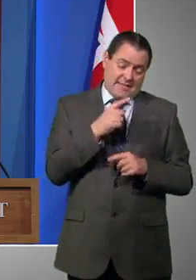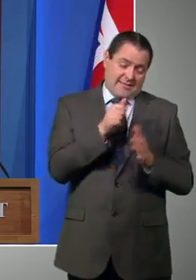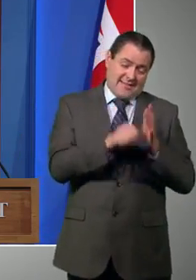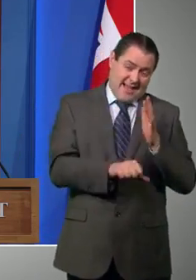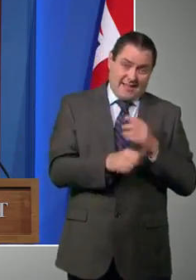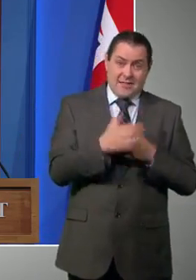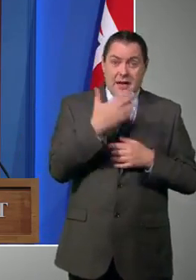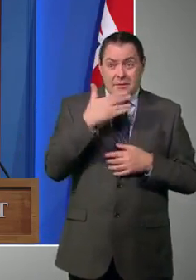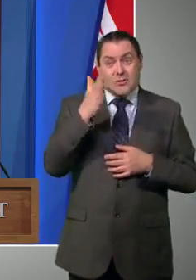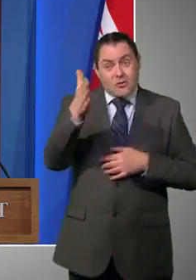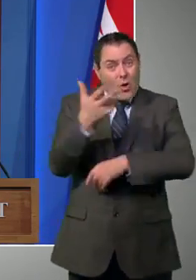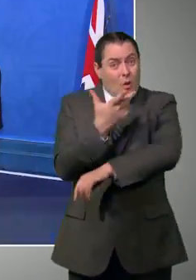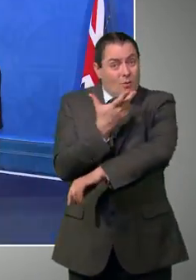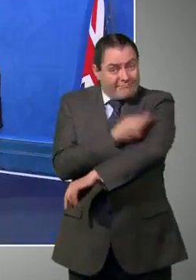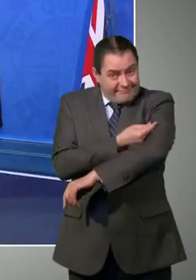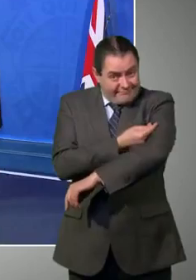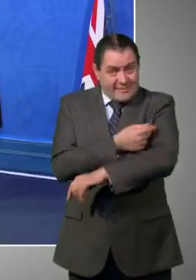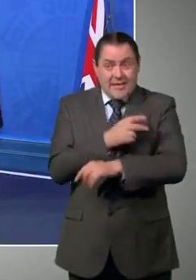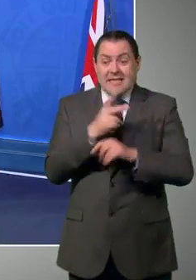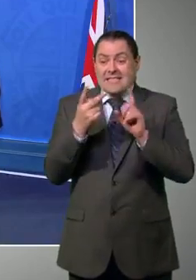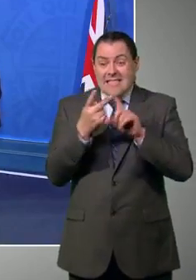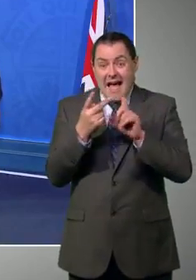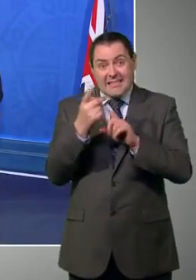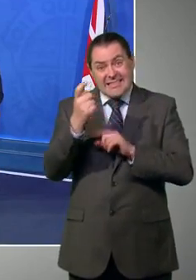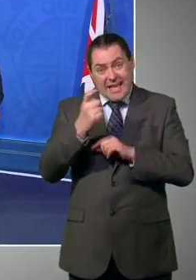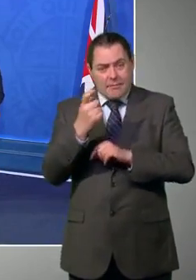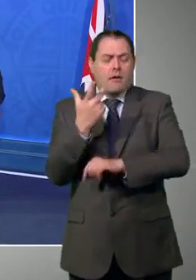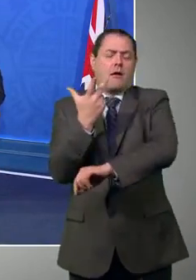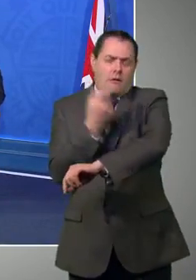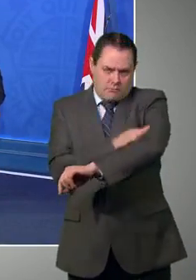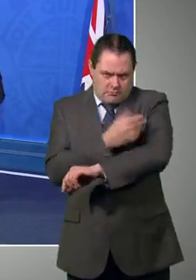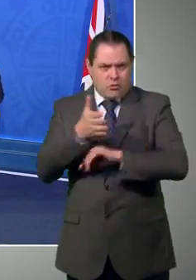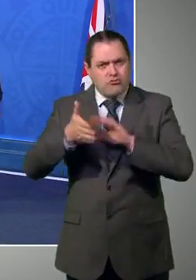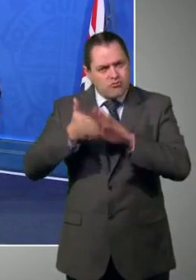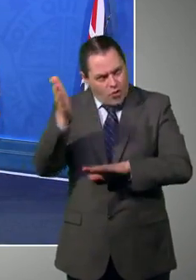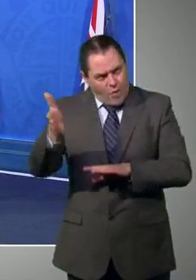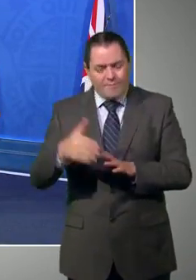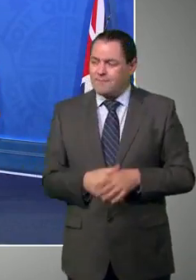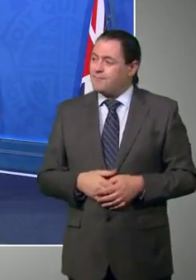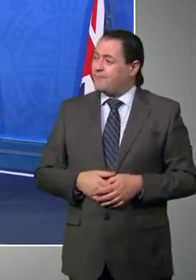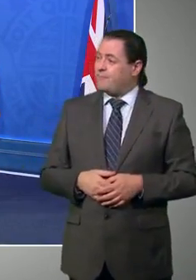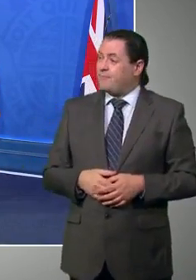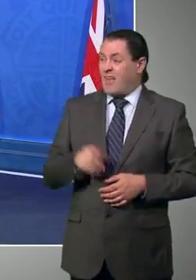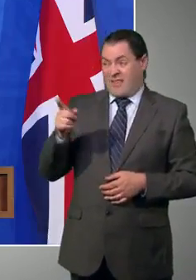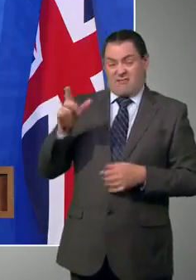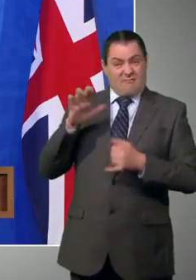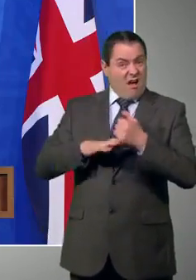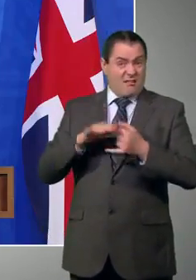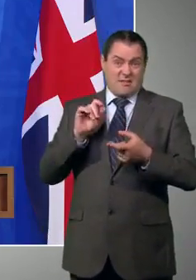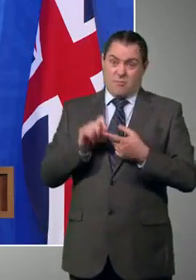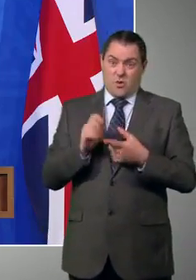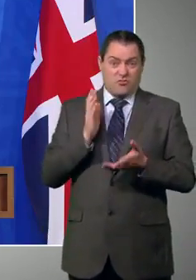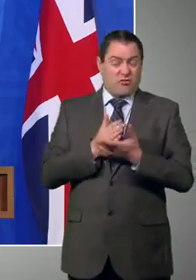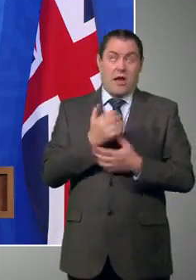your job and particularly if you've got a second job. do you shortly? Thanks very much. I mean that last point is the